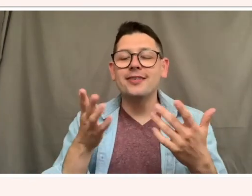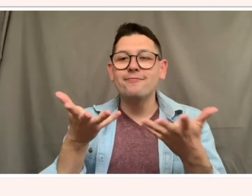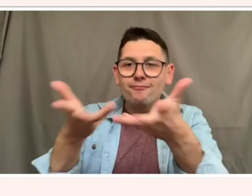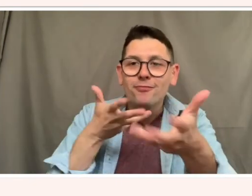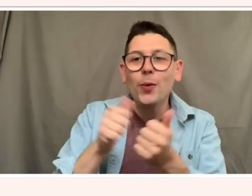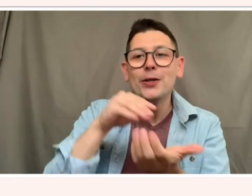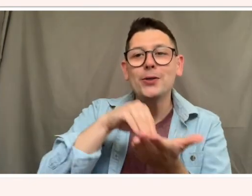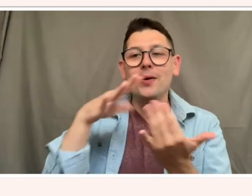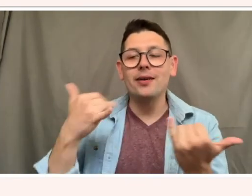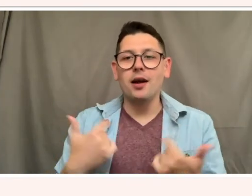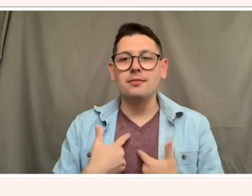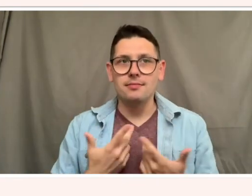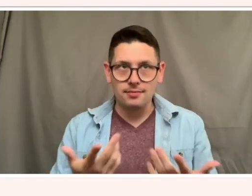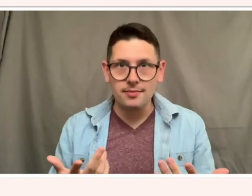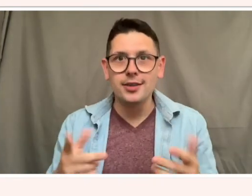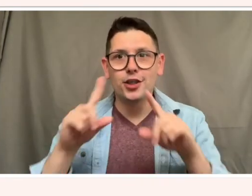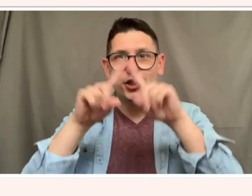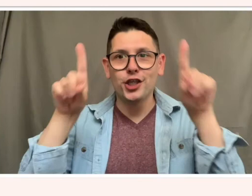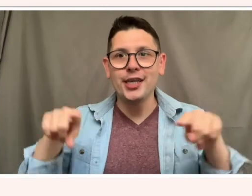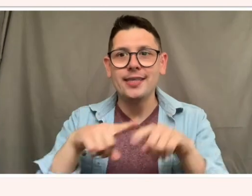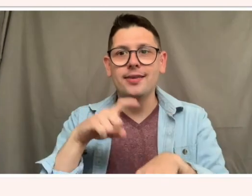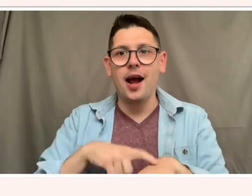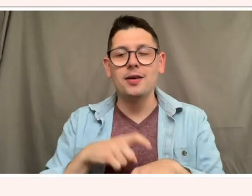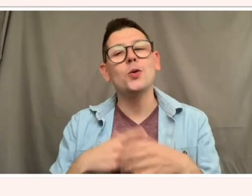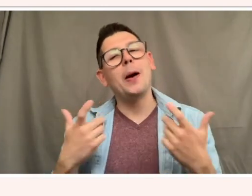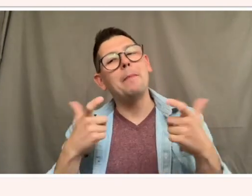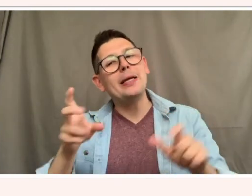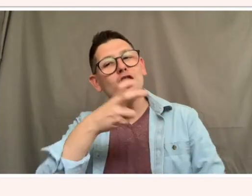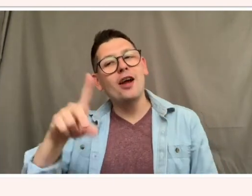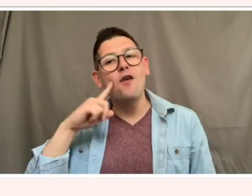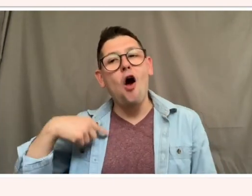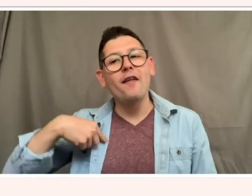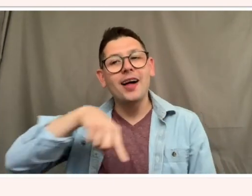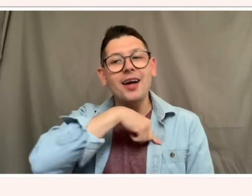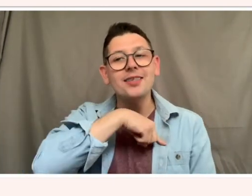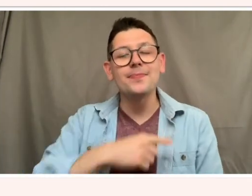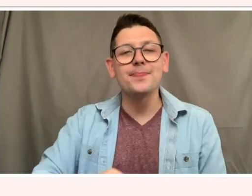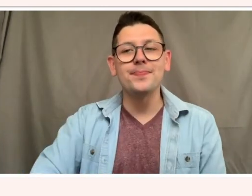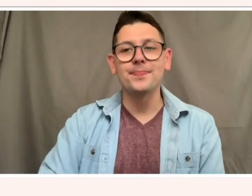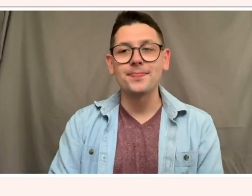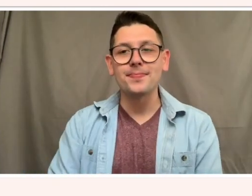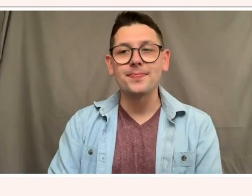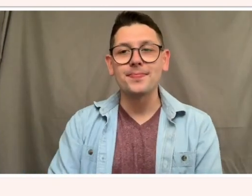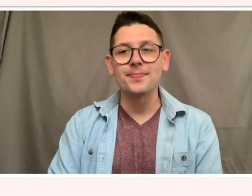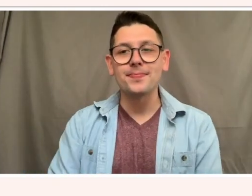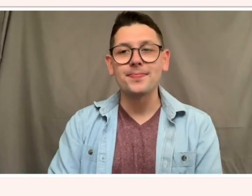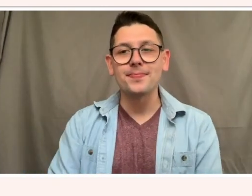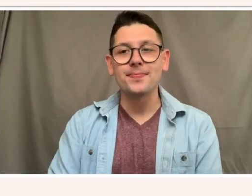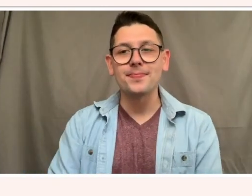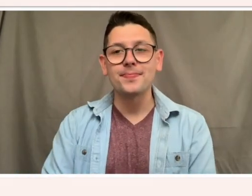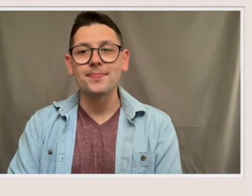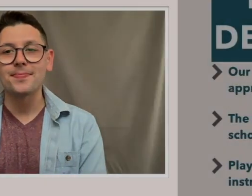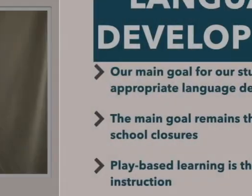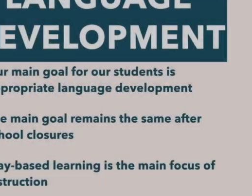I really enjoy hands-on learning with students and sitting behind a screen has been a big transition for me, in particular.